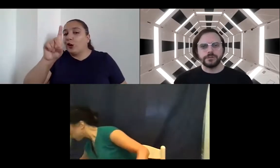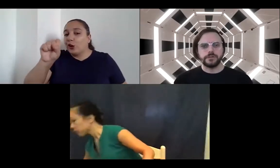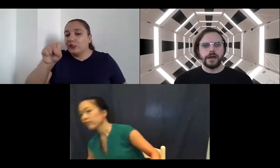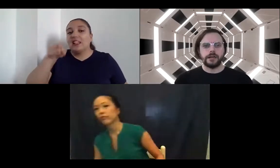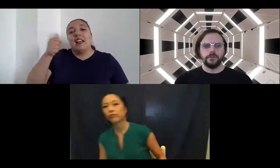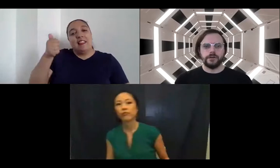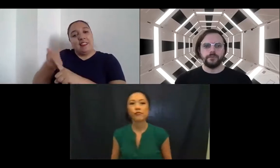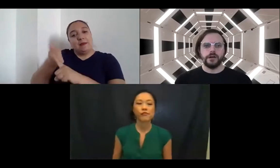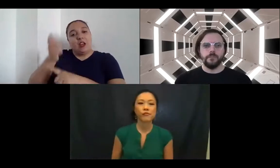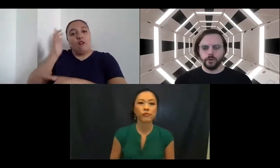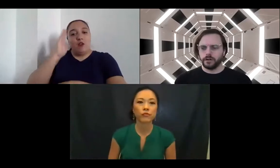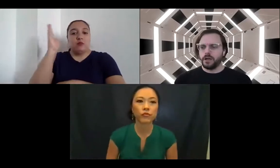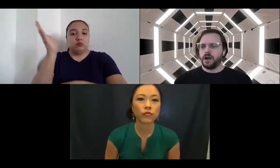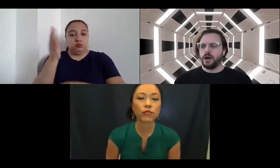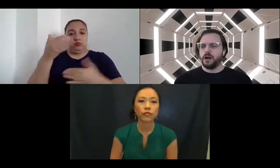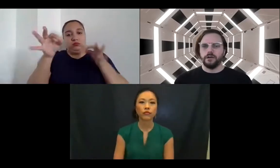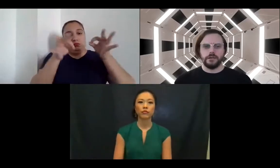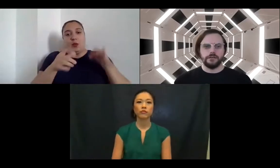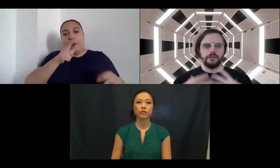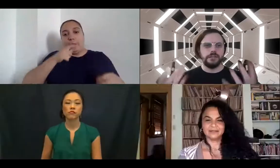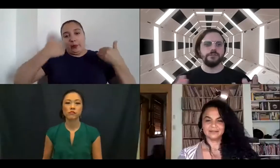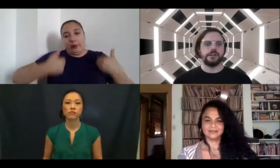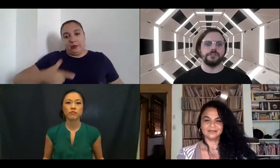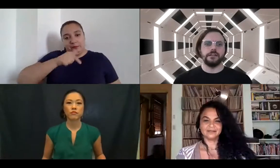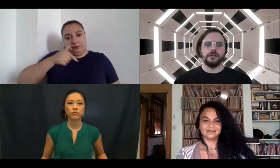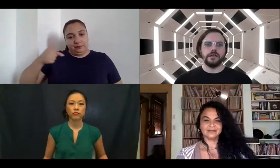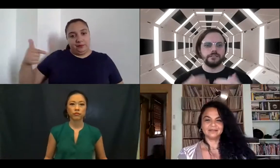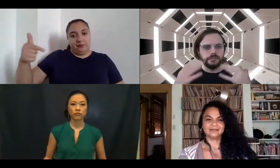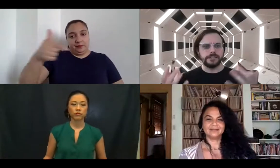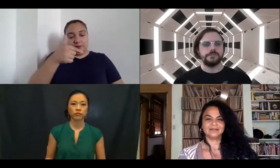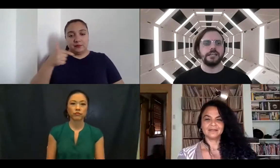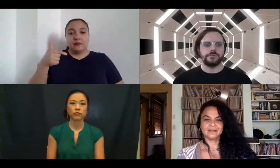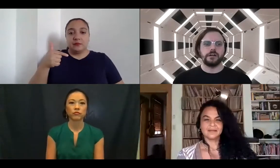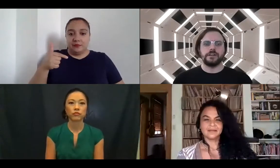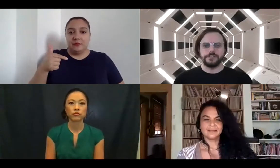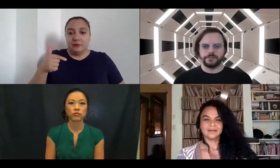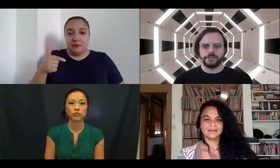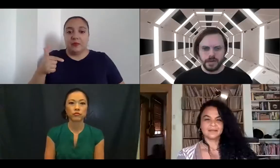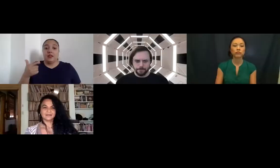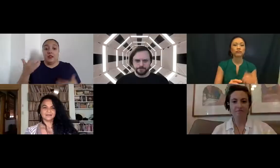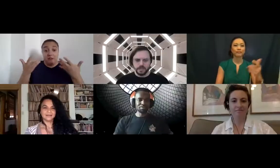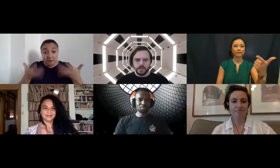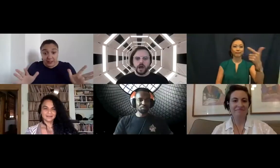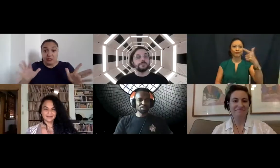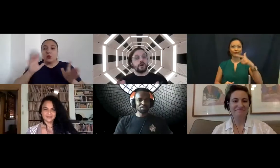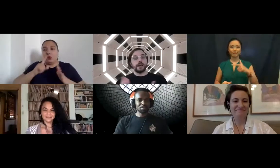circle back around for an introduction that lays stakes for our conversation to come.